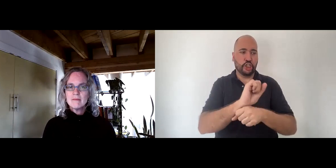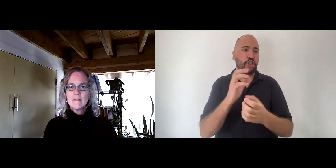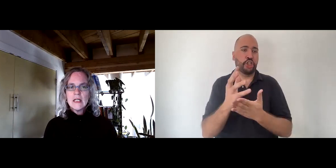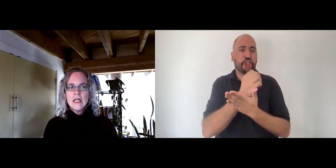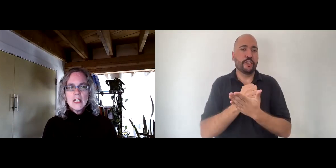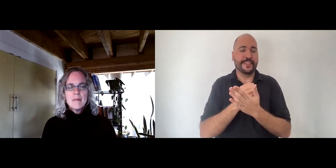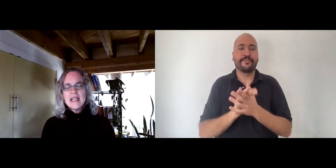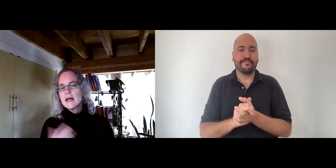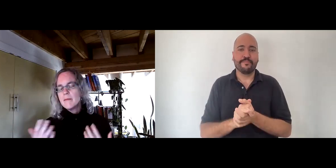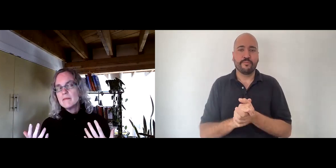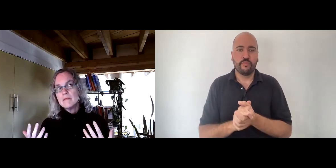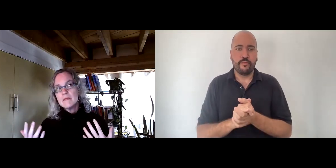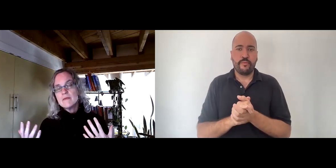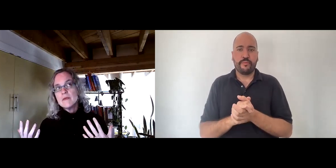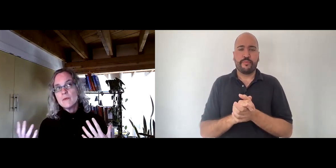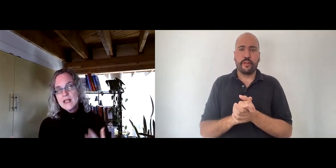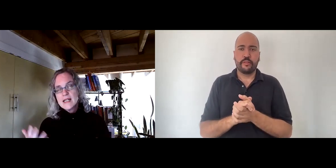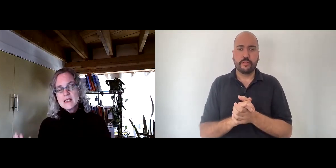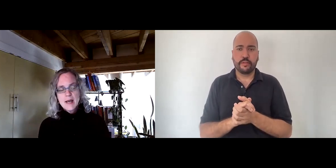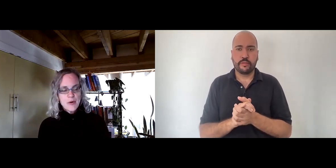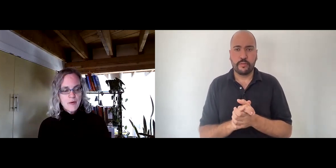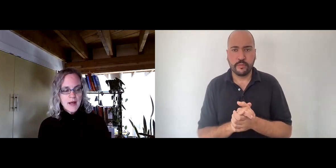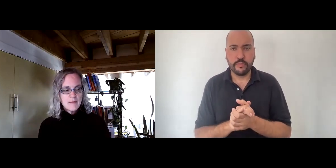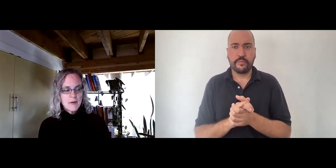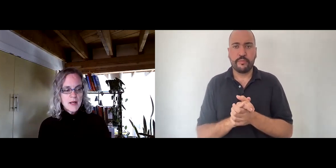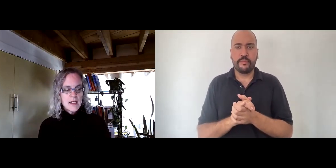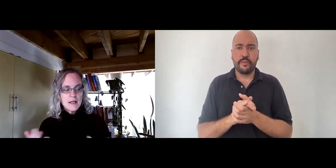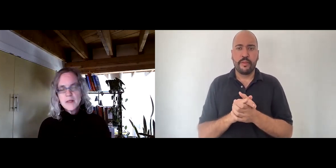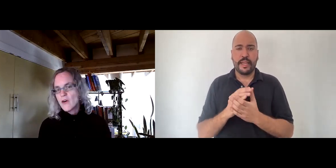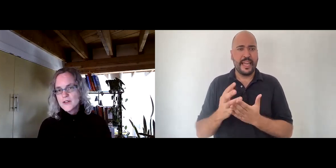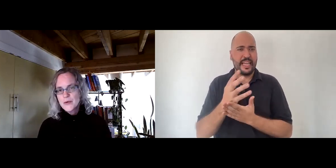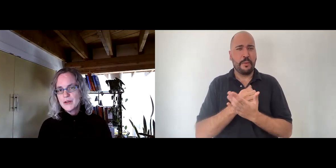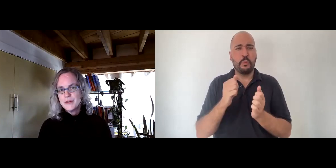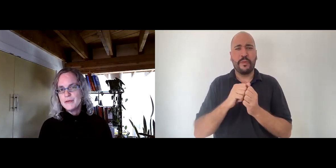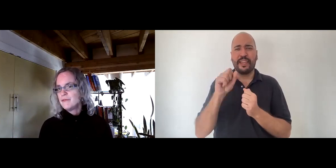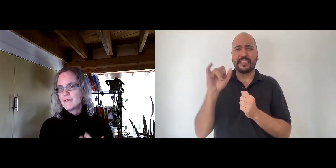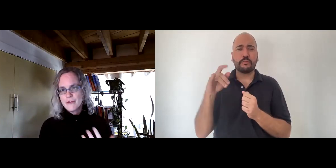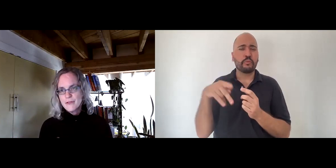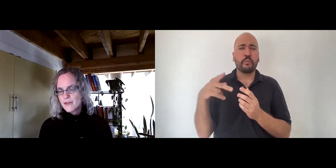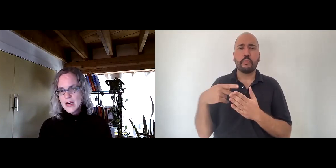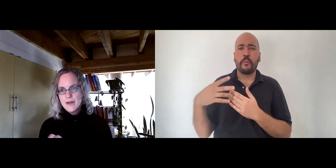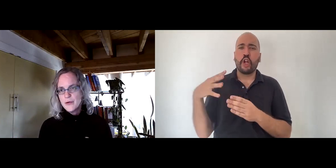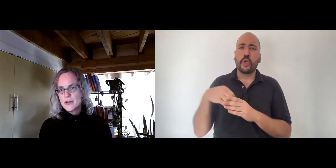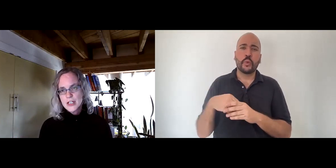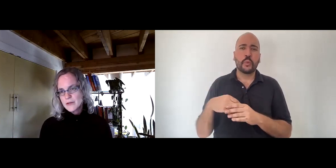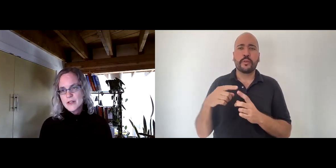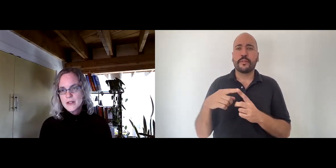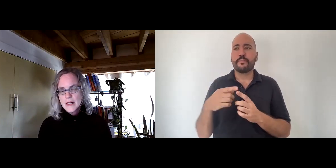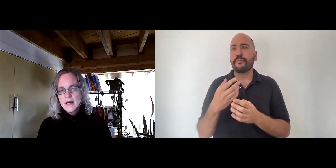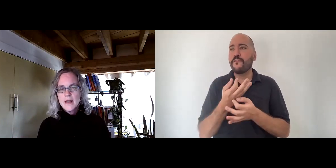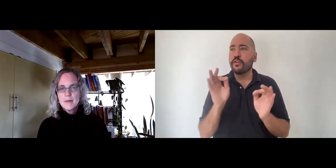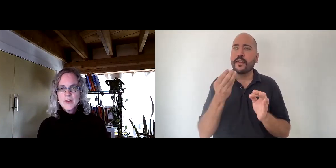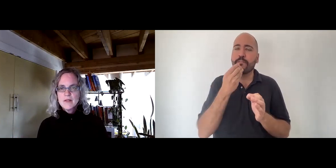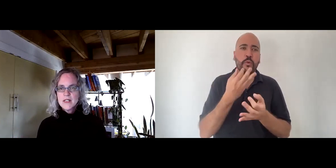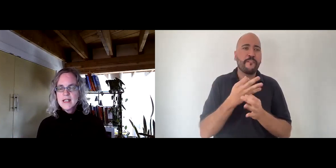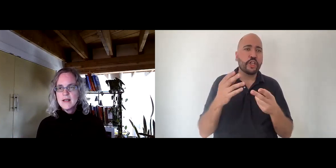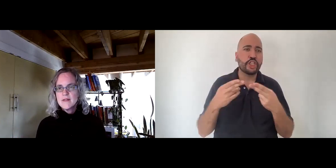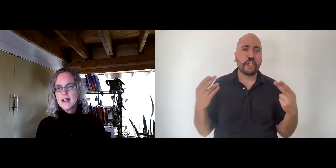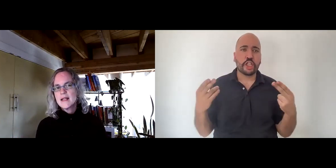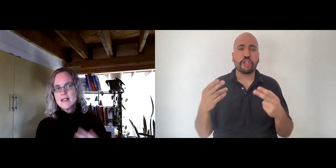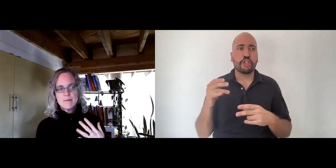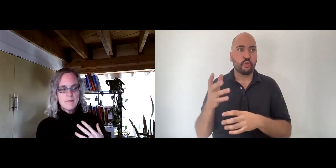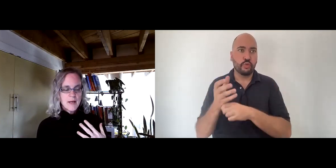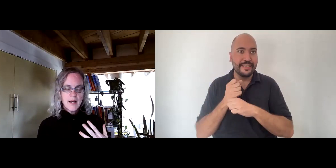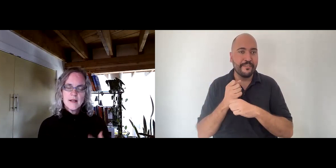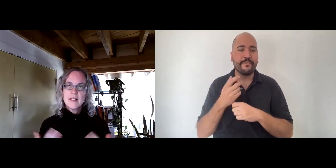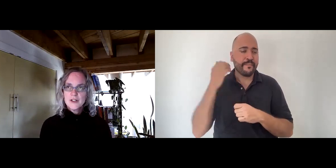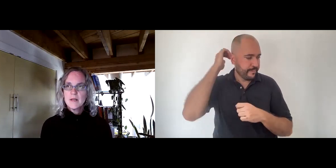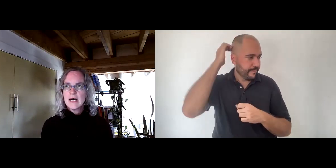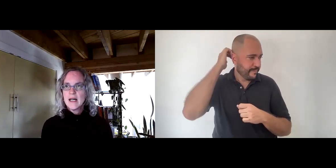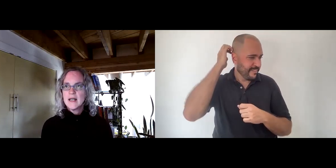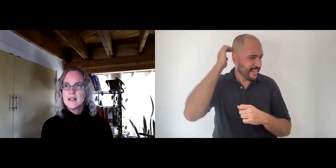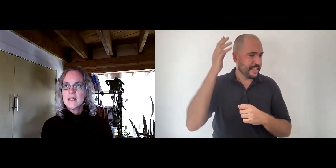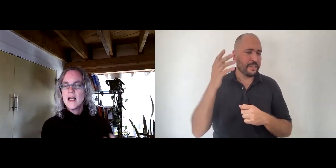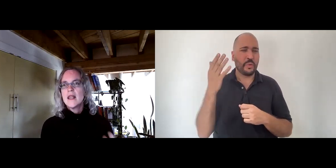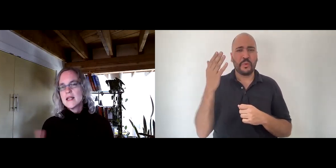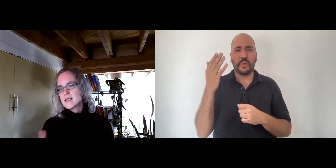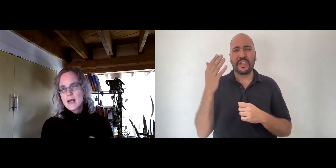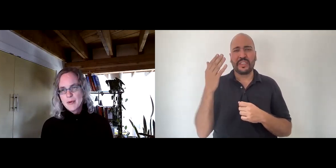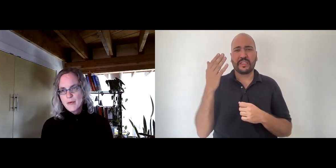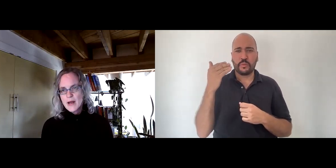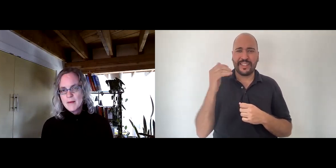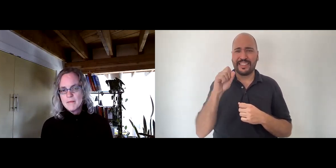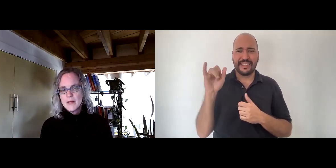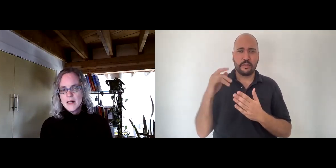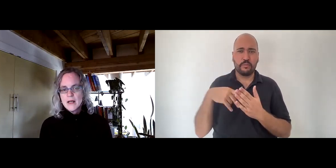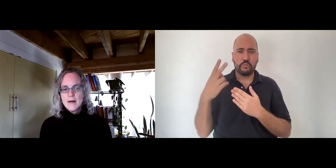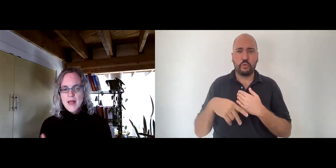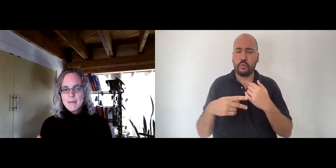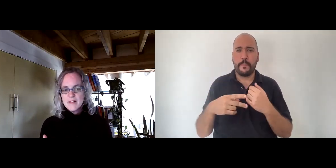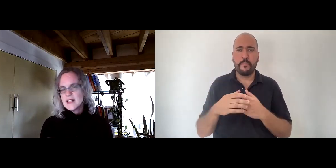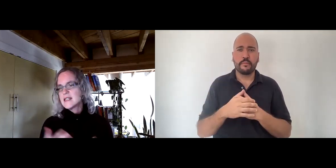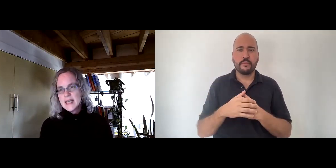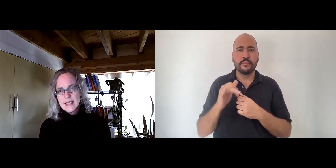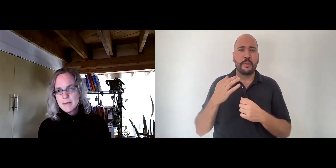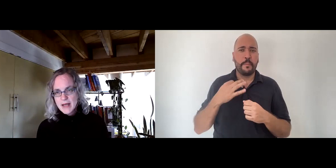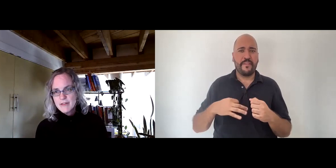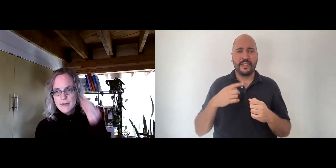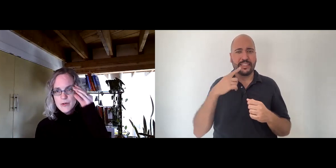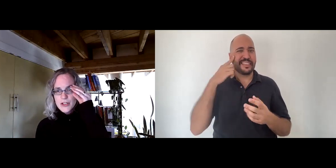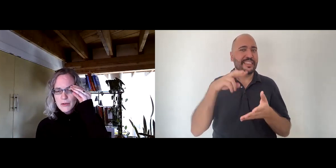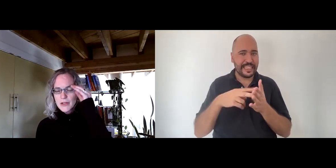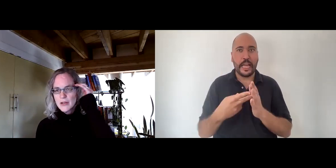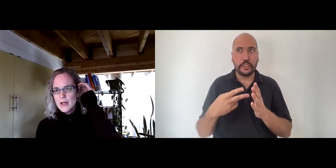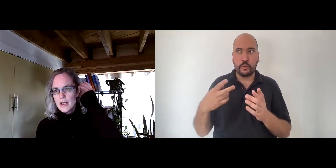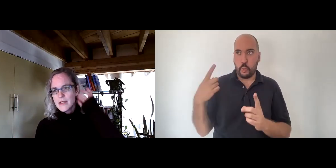Income, with the SSI program, income can also include free food or shelter that a person receives, and that's essentially because the SSI program that benefit is intended to pay for food and shelter.